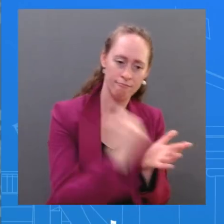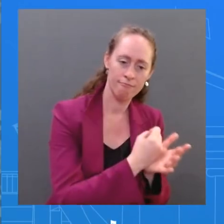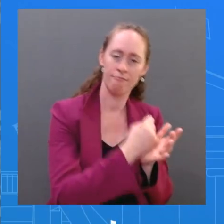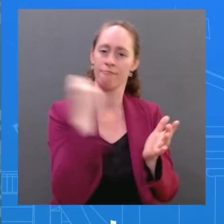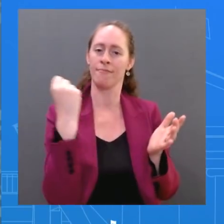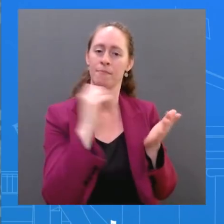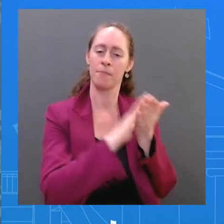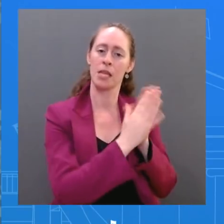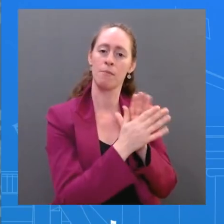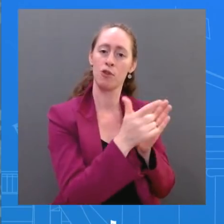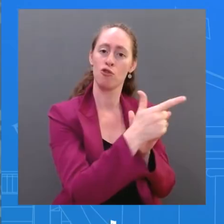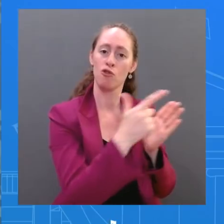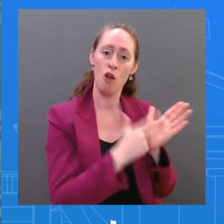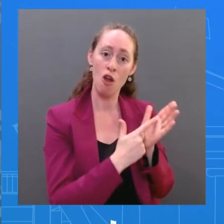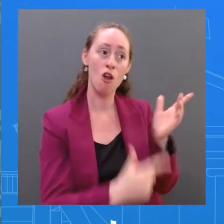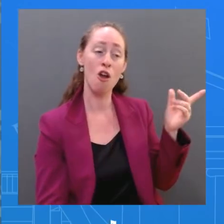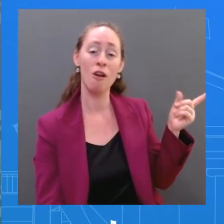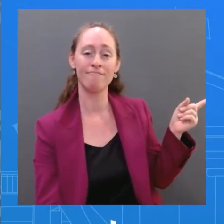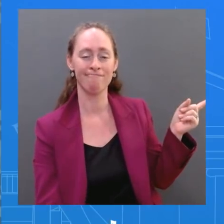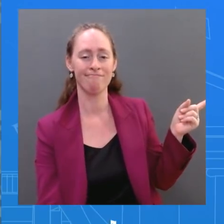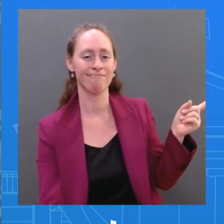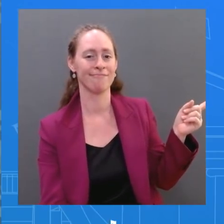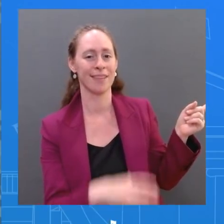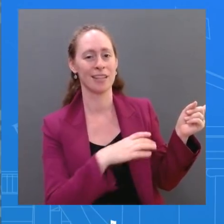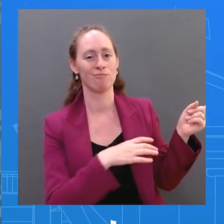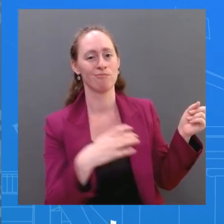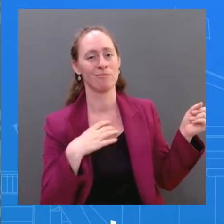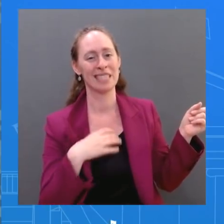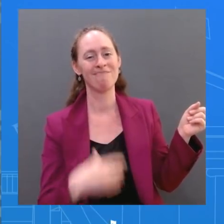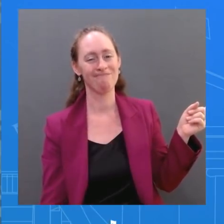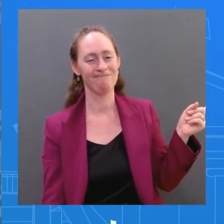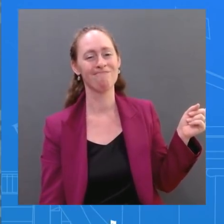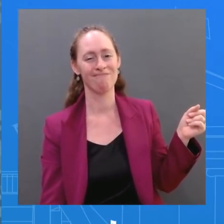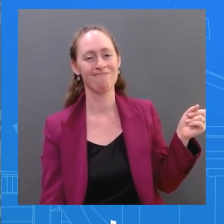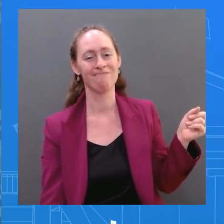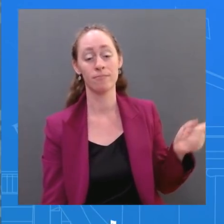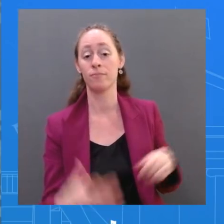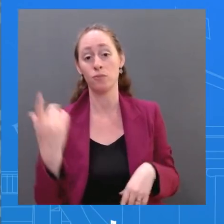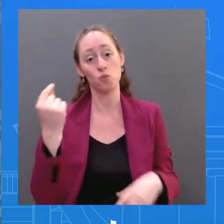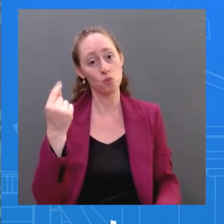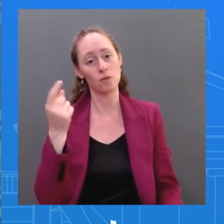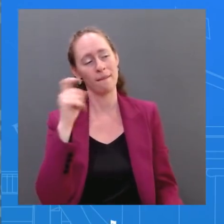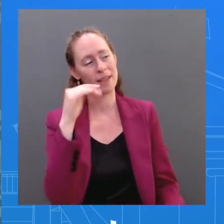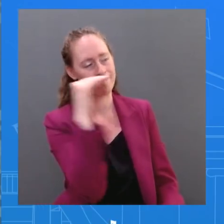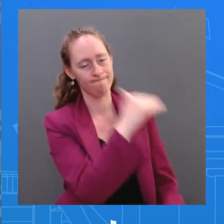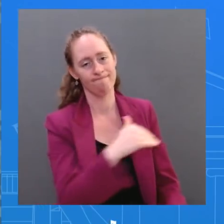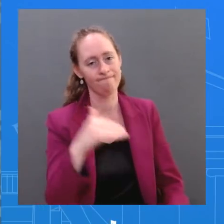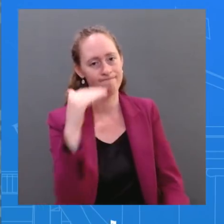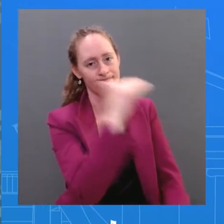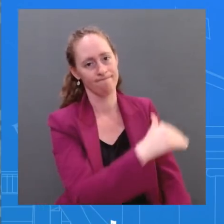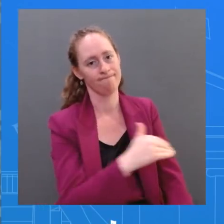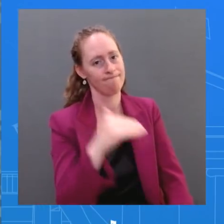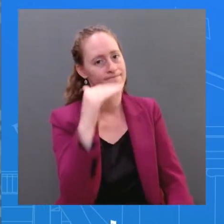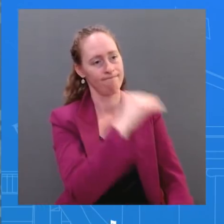He's going to continue to call on that to make sure that that happens. And, you know, this is --